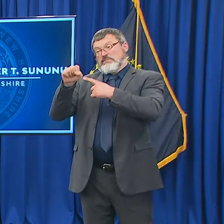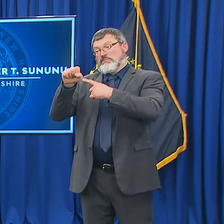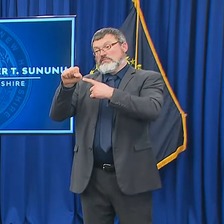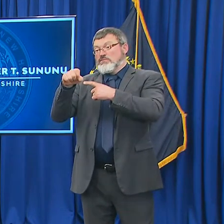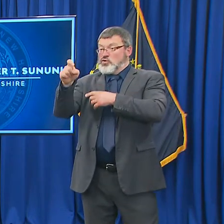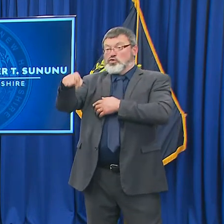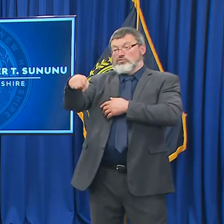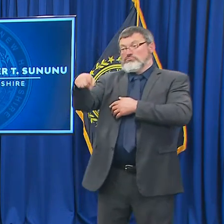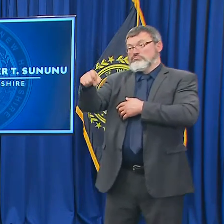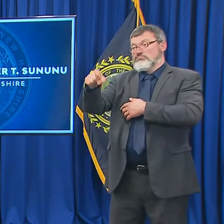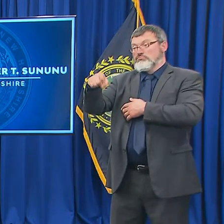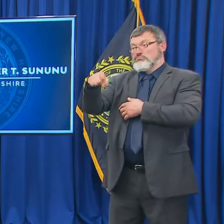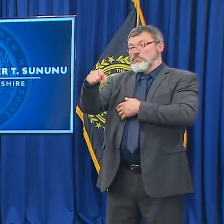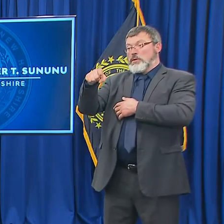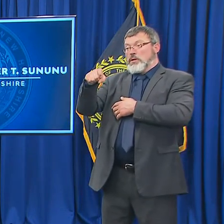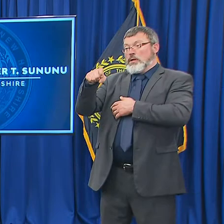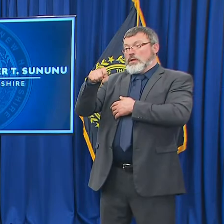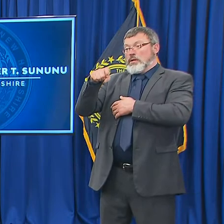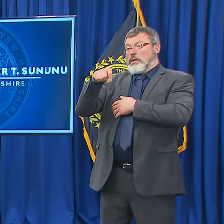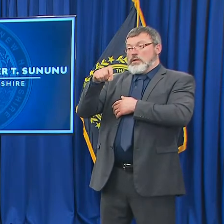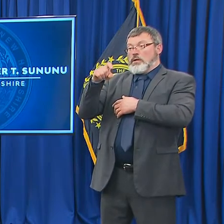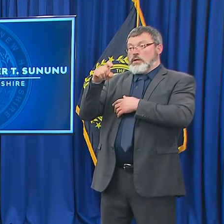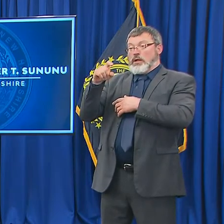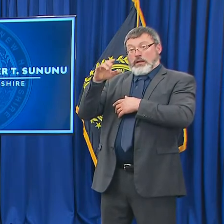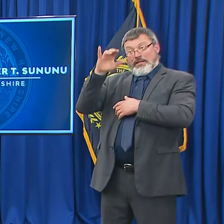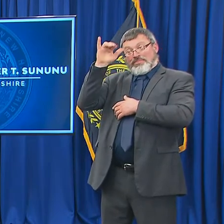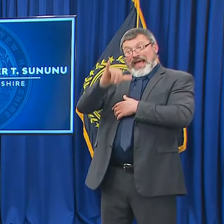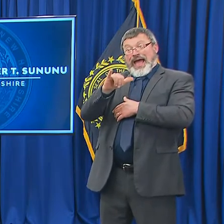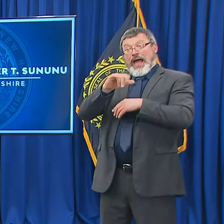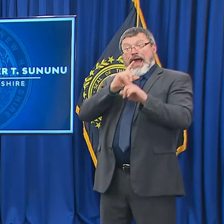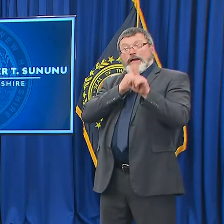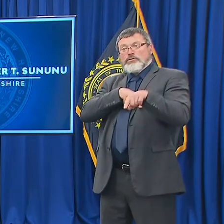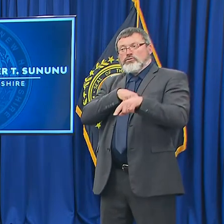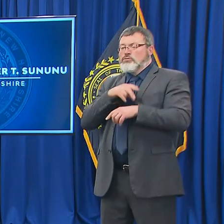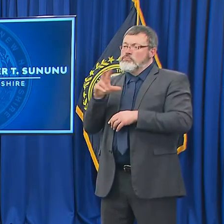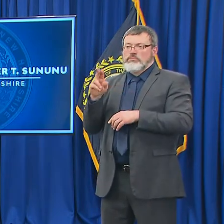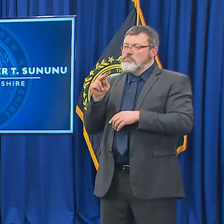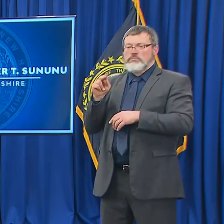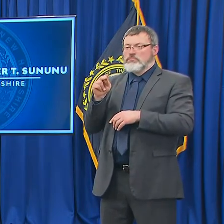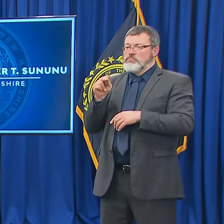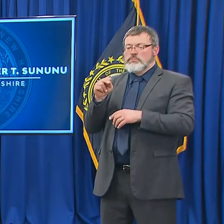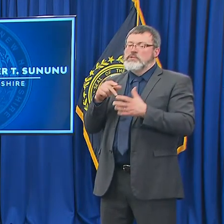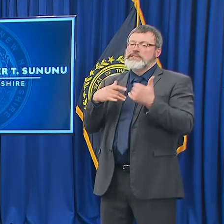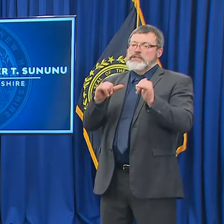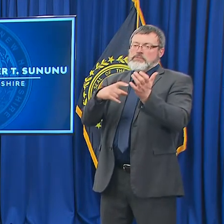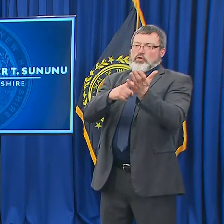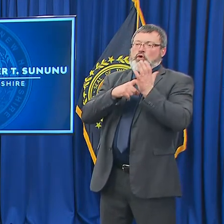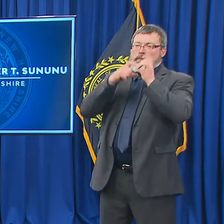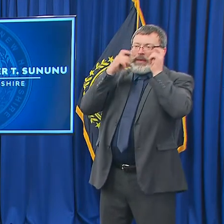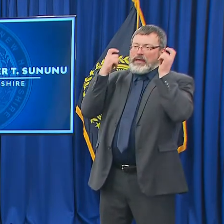without symptoms testing remains available and people can choose to get tested and it's a strategy that we have employed